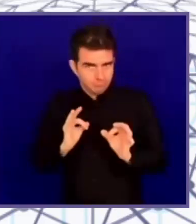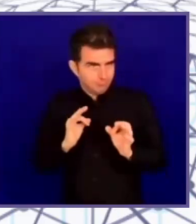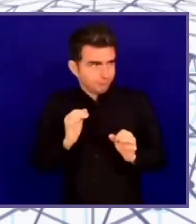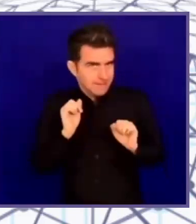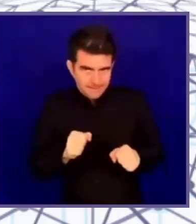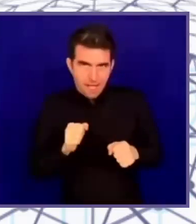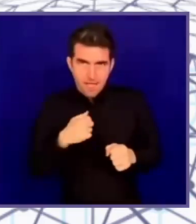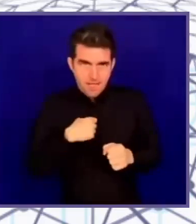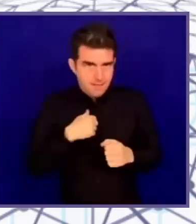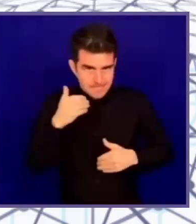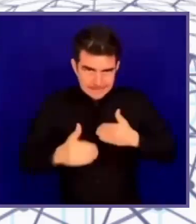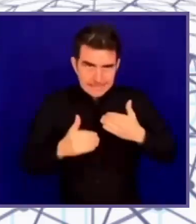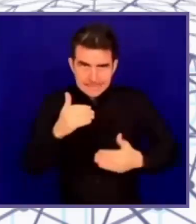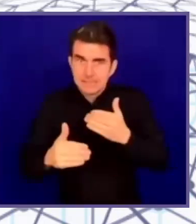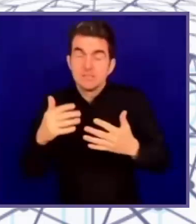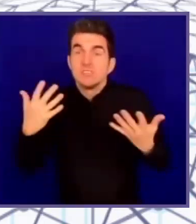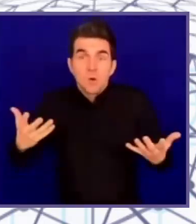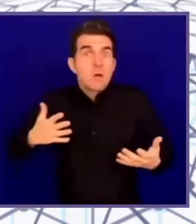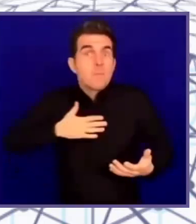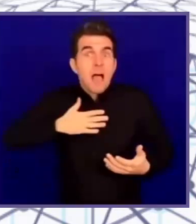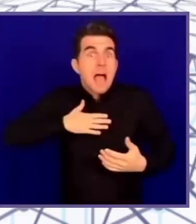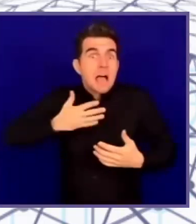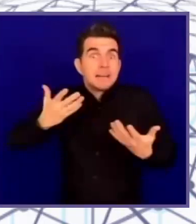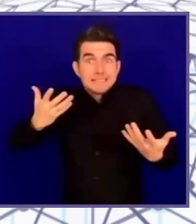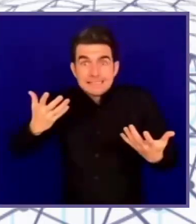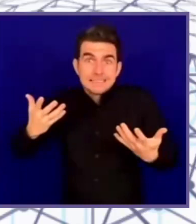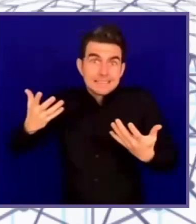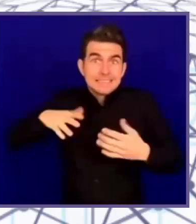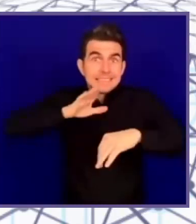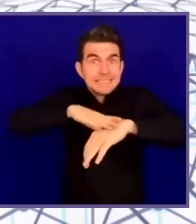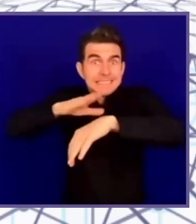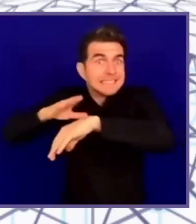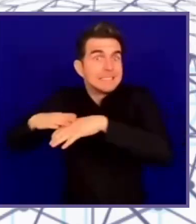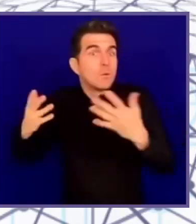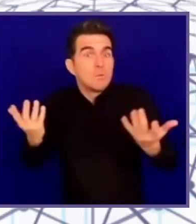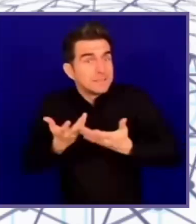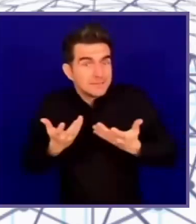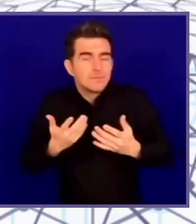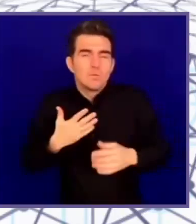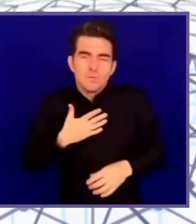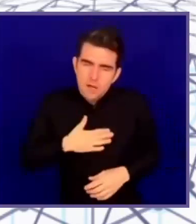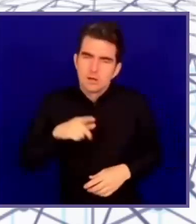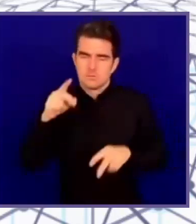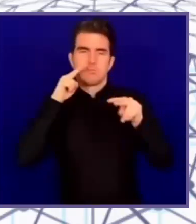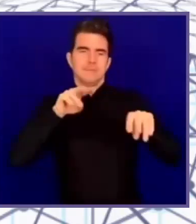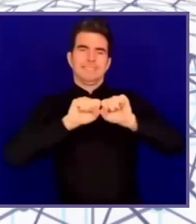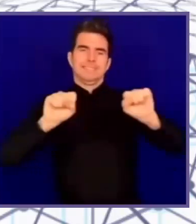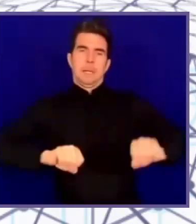that allow us to get technology to everybody, because, as we all know, we're all individuals.